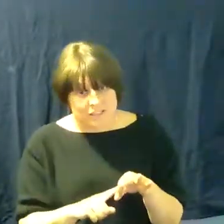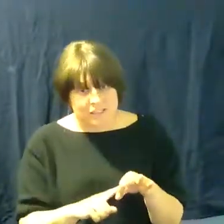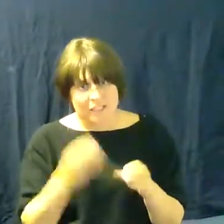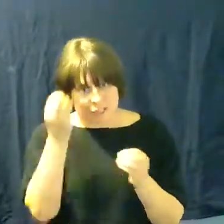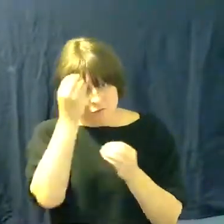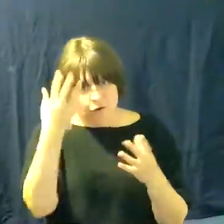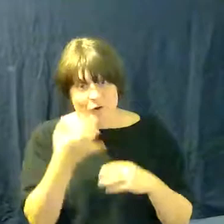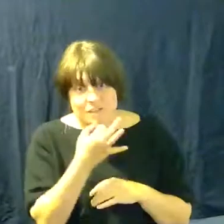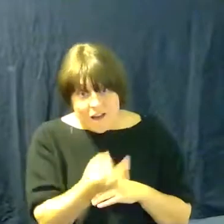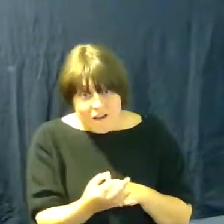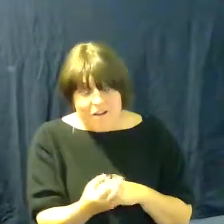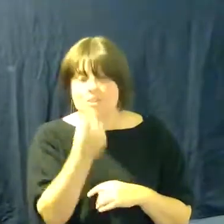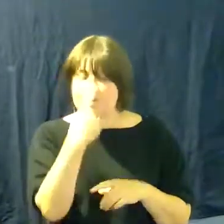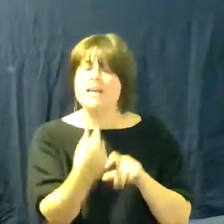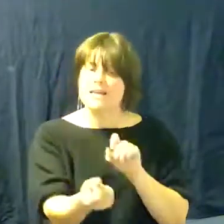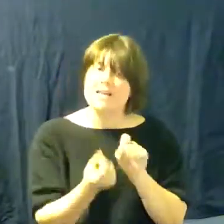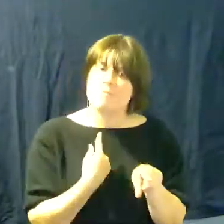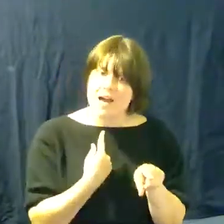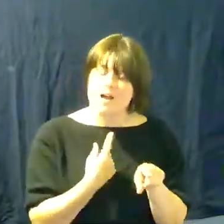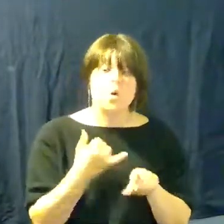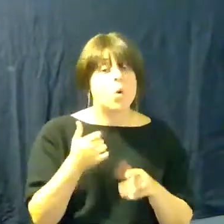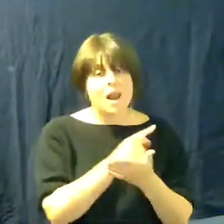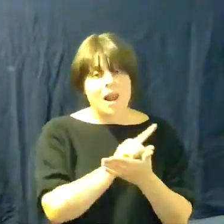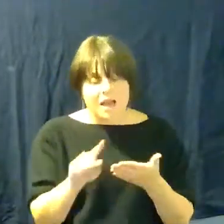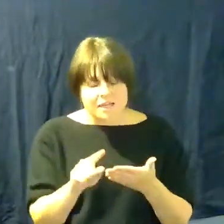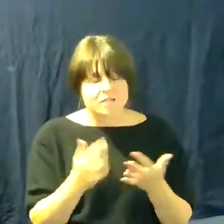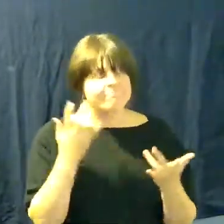you didn't feel comfortable to ask or if you think of a